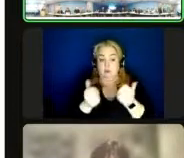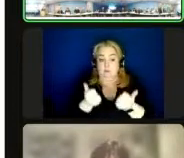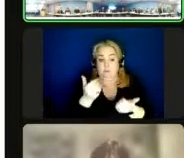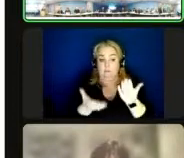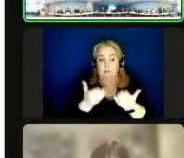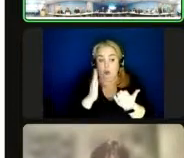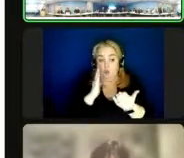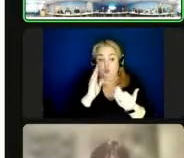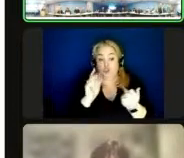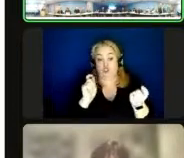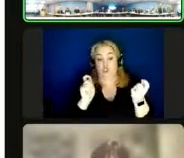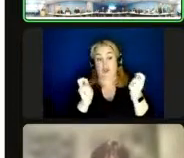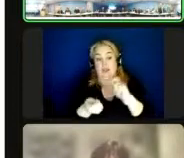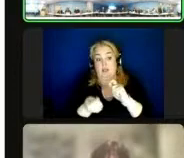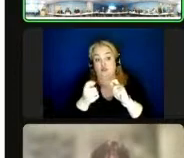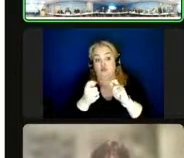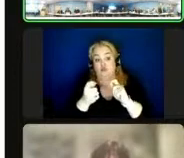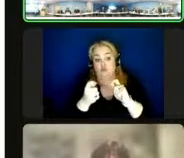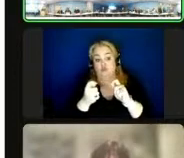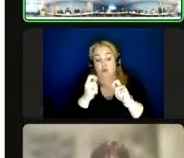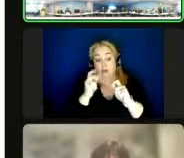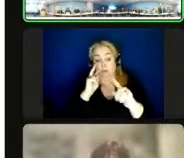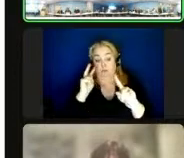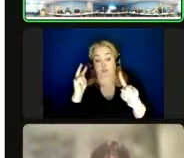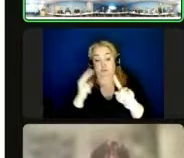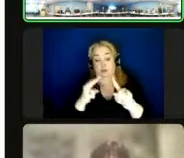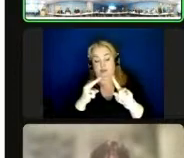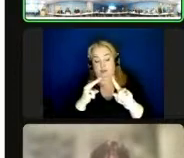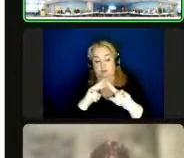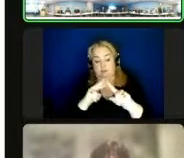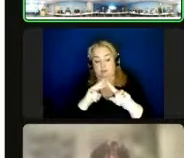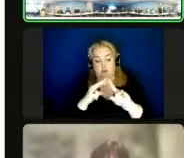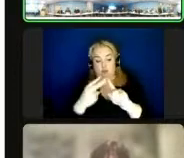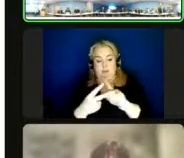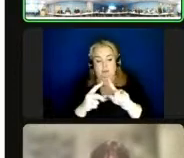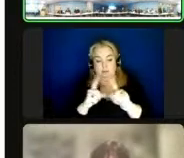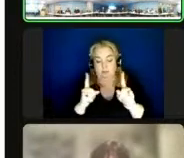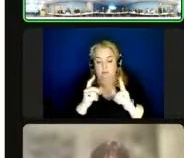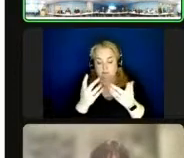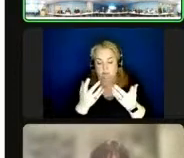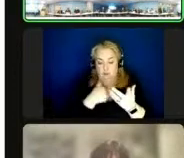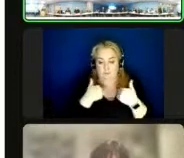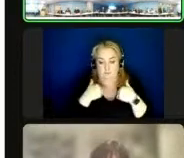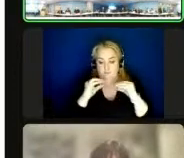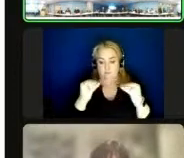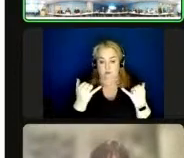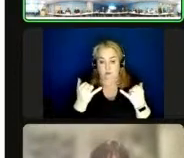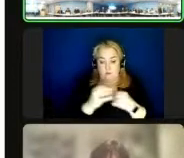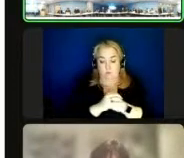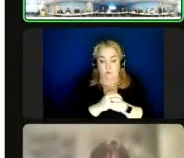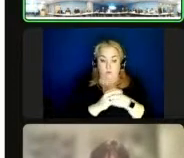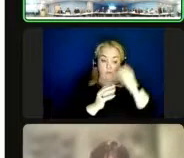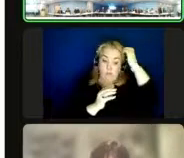THE BANK ACCOUNTS WE'RE CARRYING ON. WE ACTUALLY HAVE OR THAT COULD